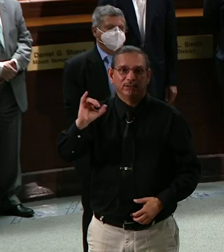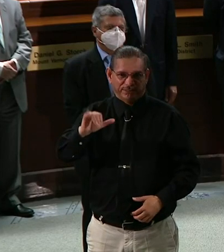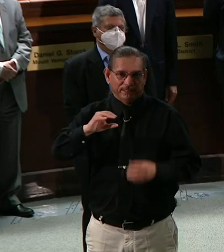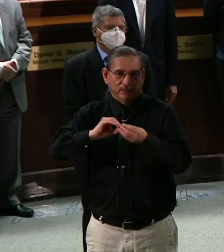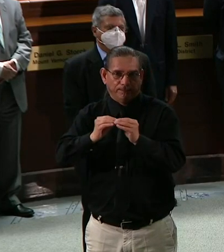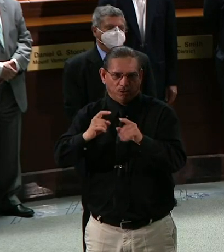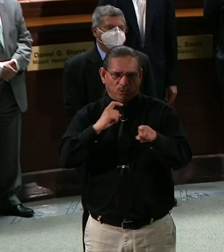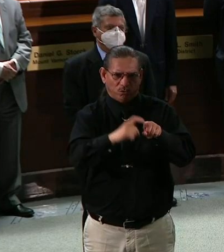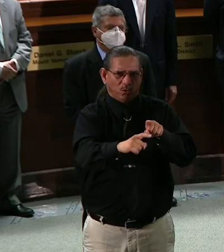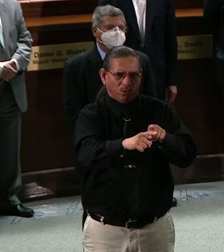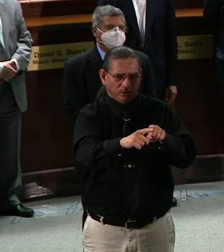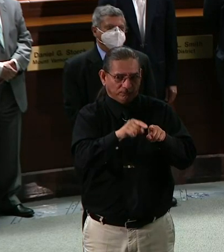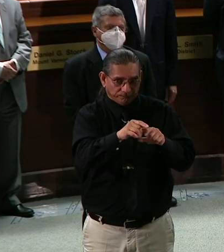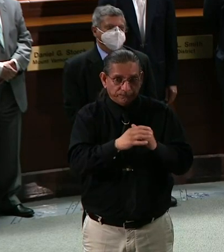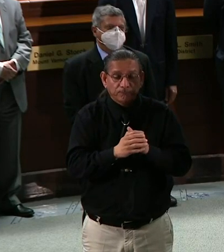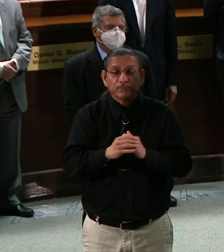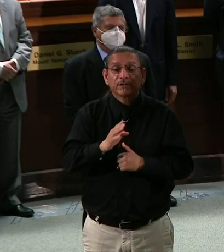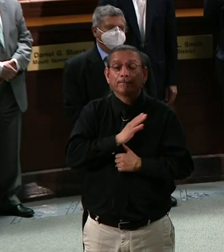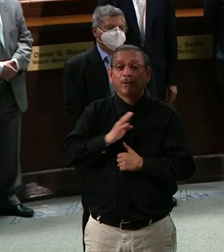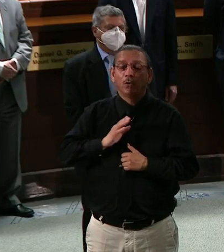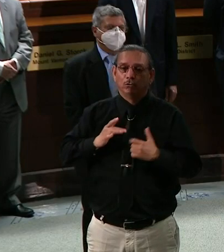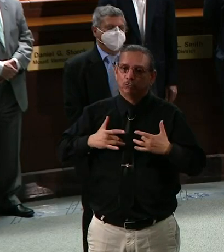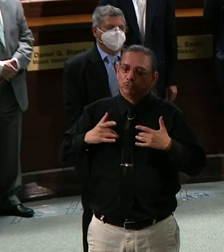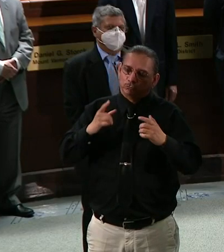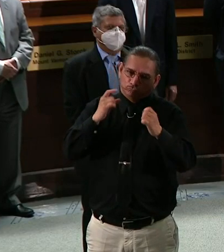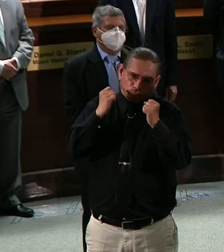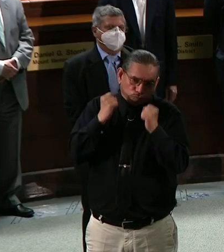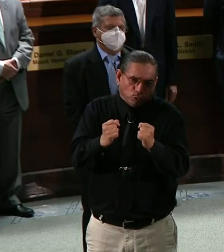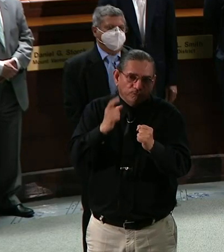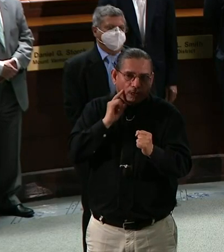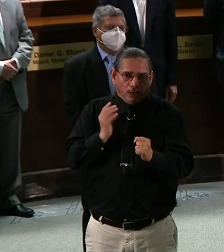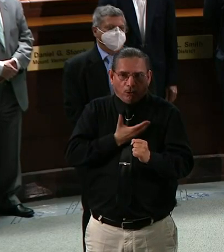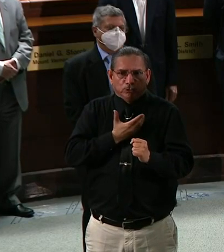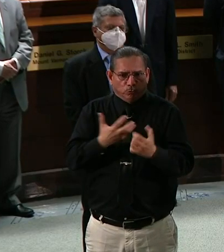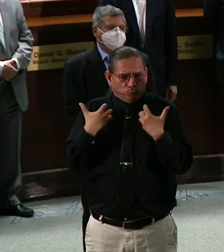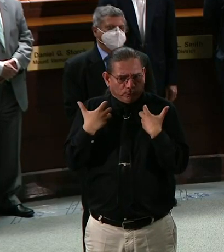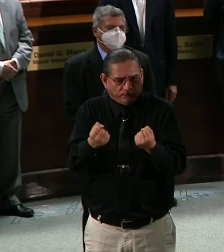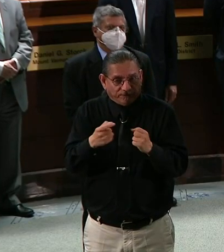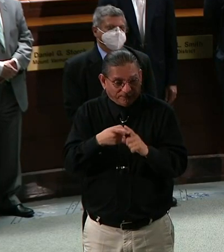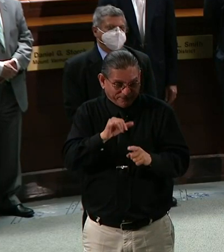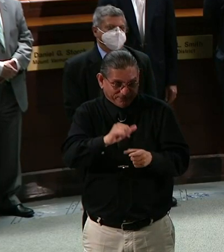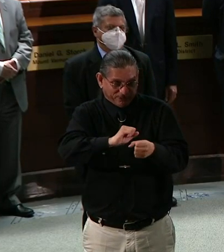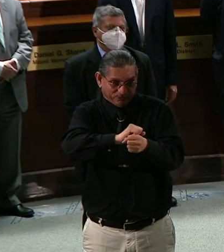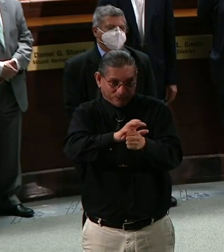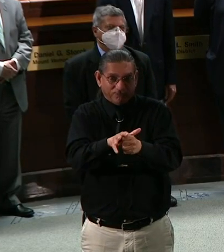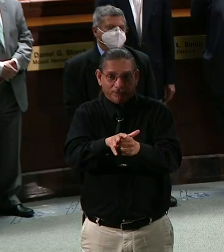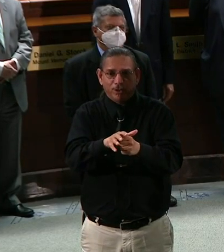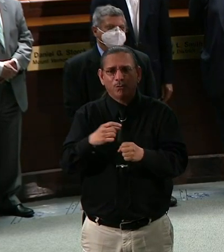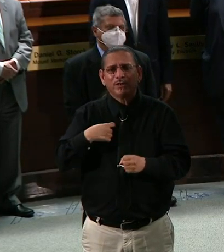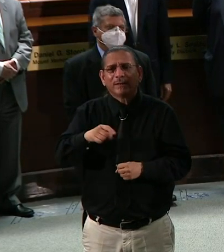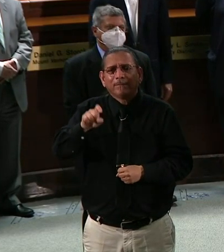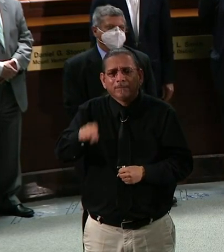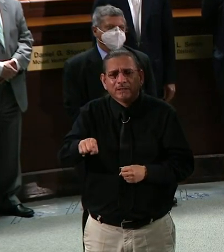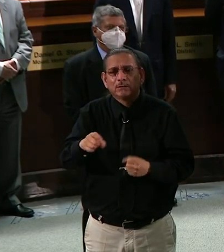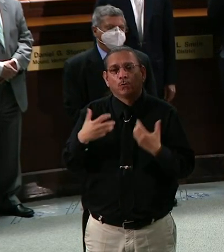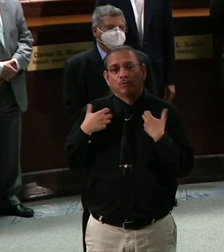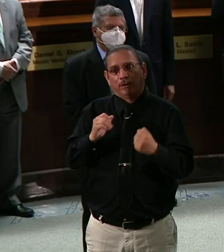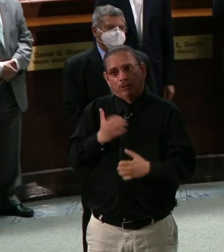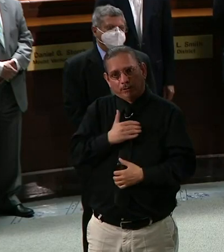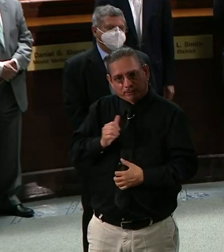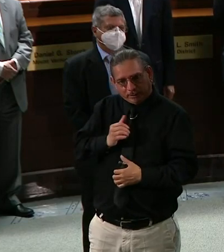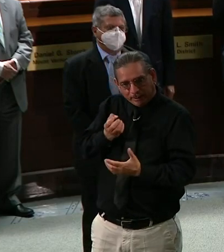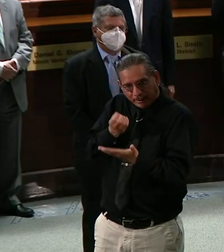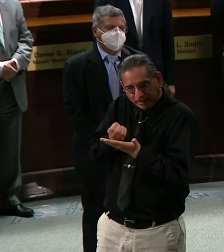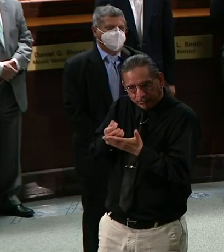TWO. EIGHT EIGHT ZERO. OUR. THE